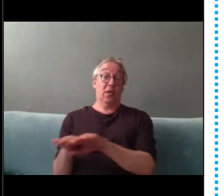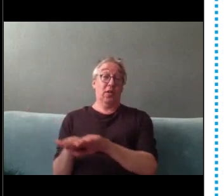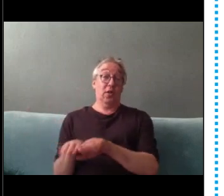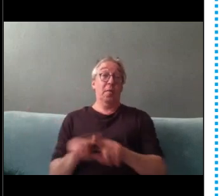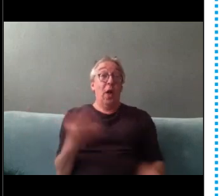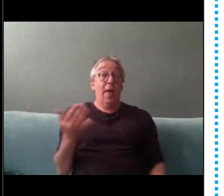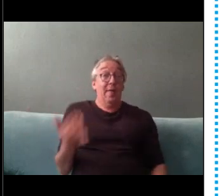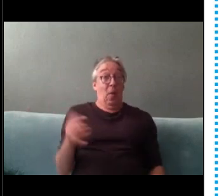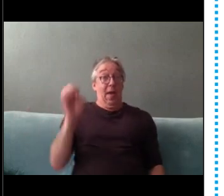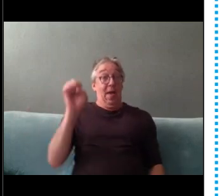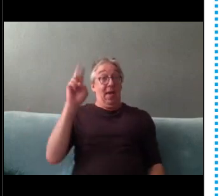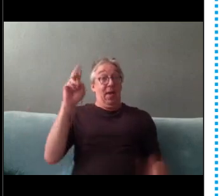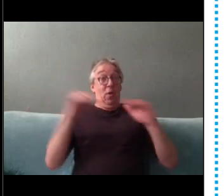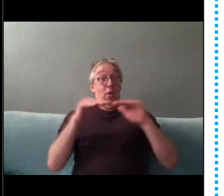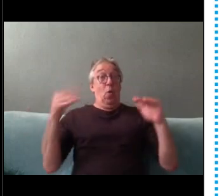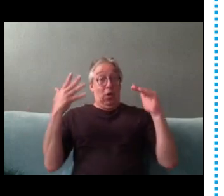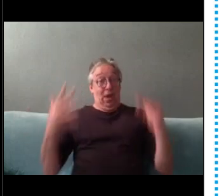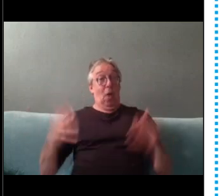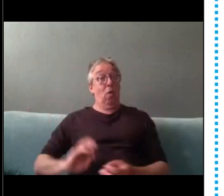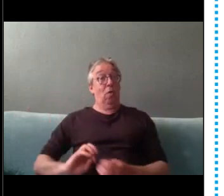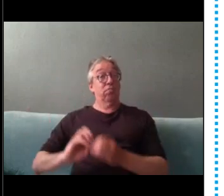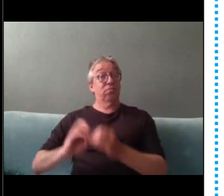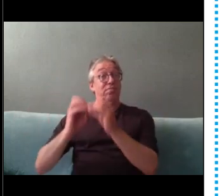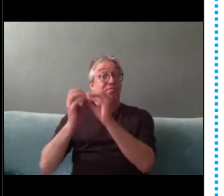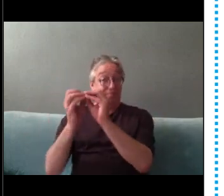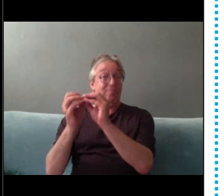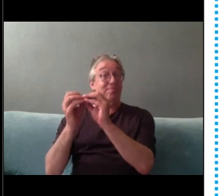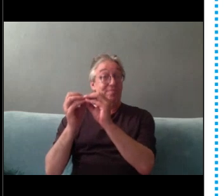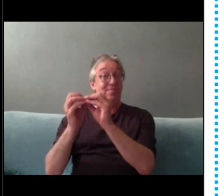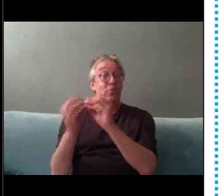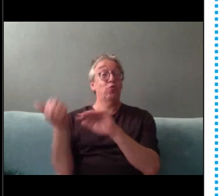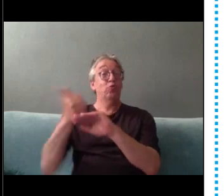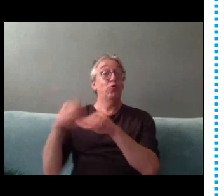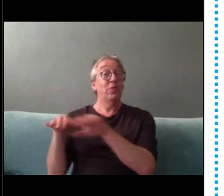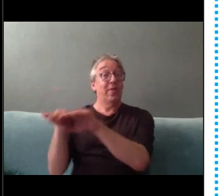which is basically a guiding document on how to build accessibly